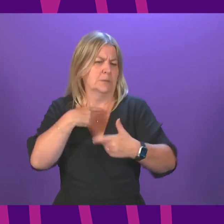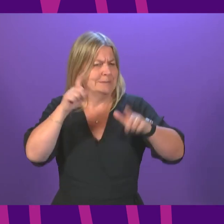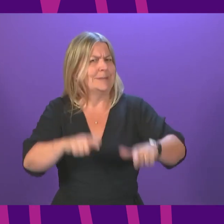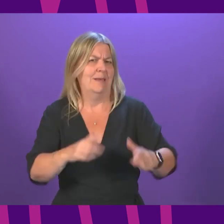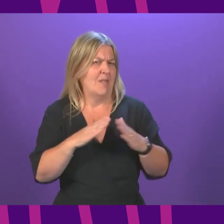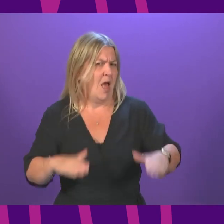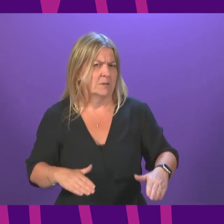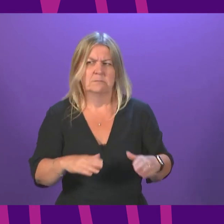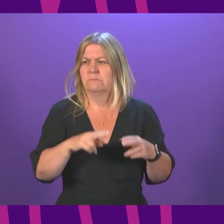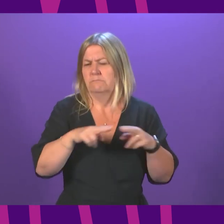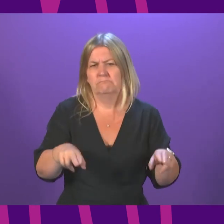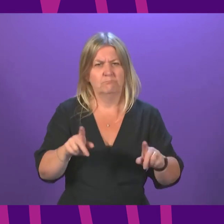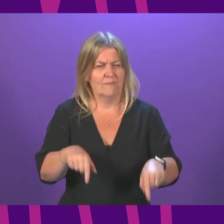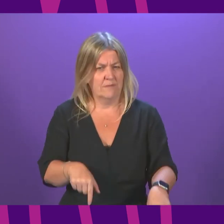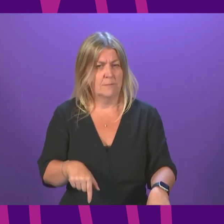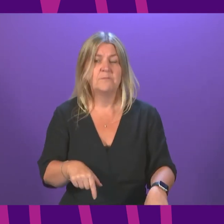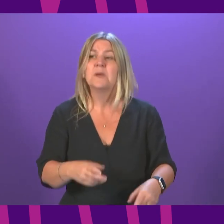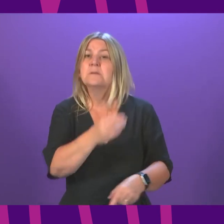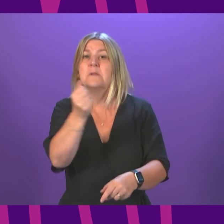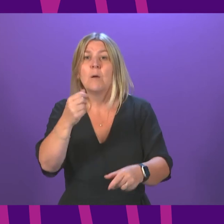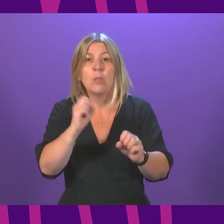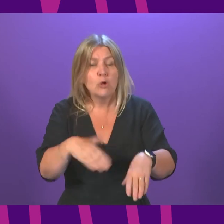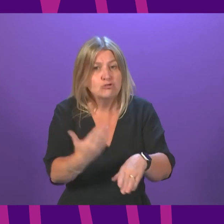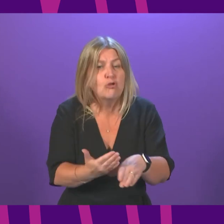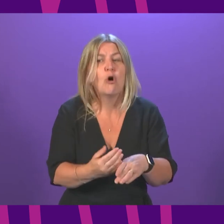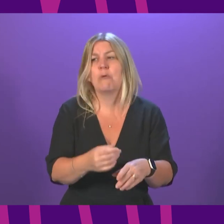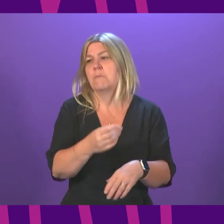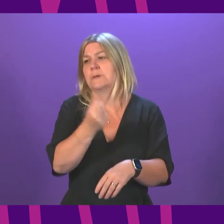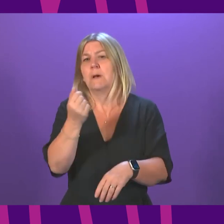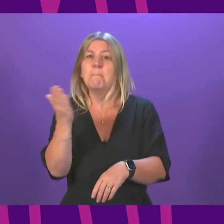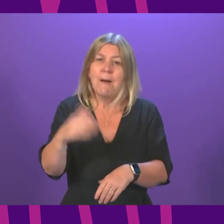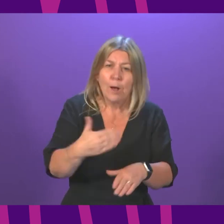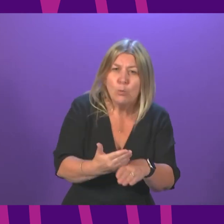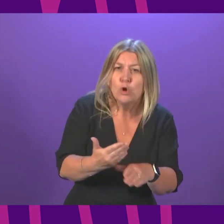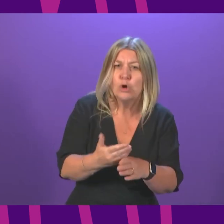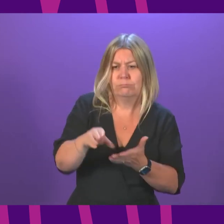that the process is ideal—we have already heard from my colleagues that it is, in fact,